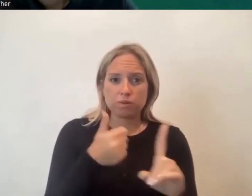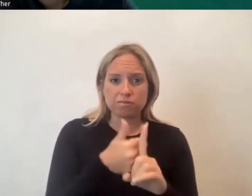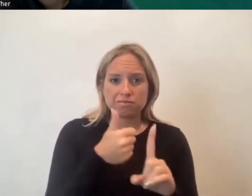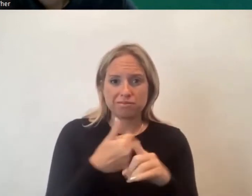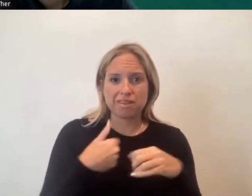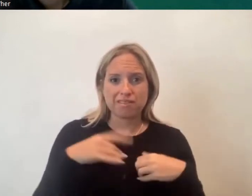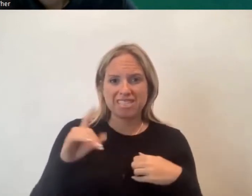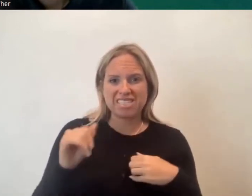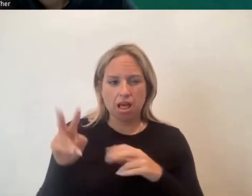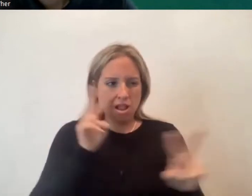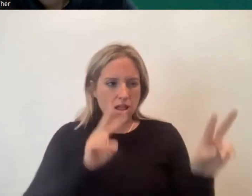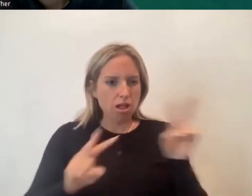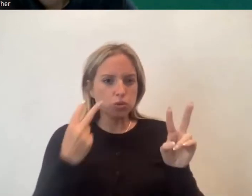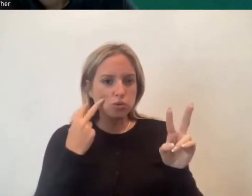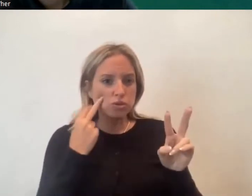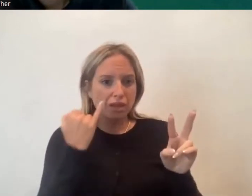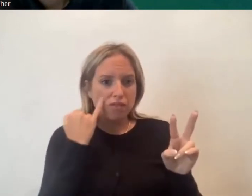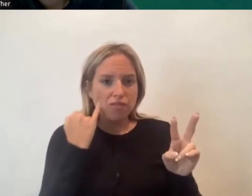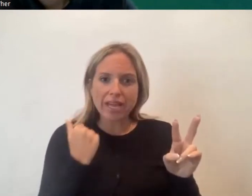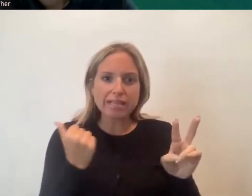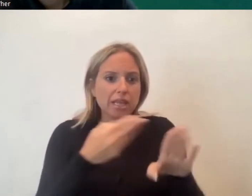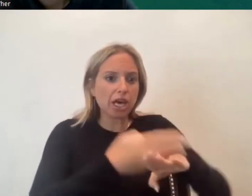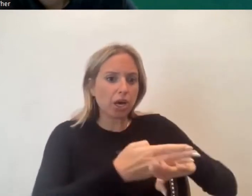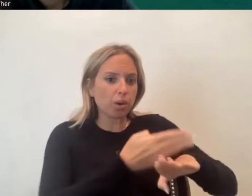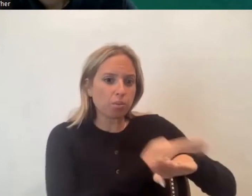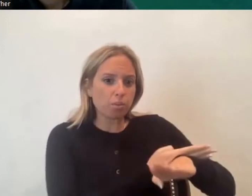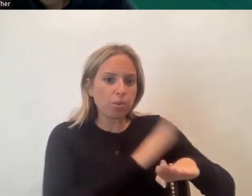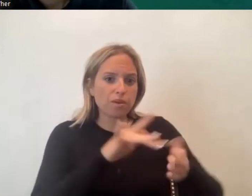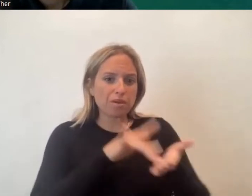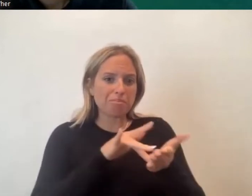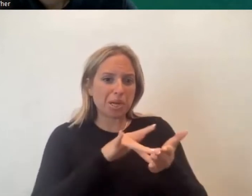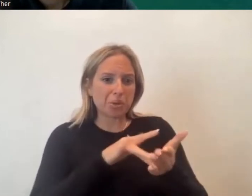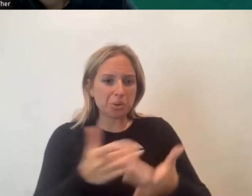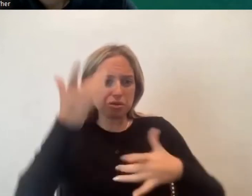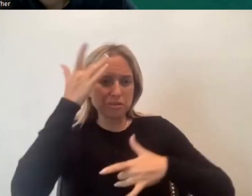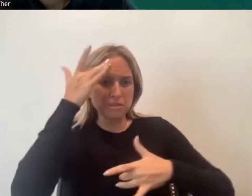been any material improvement to their medical condition. Have they gotten better?